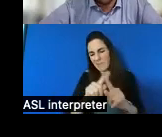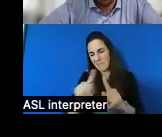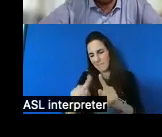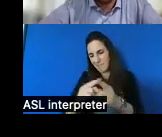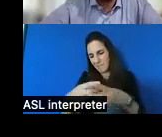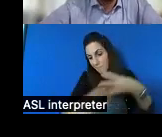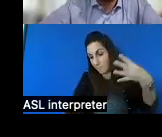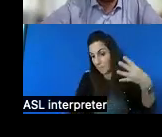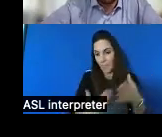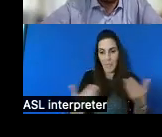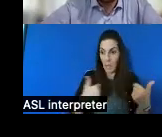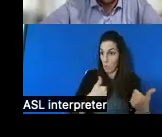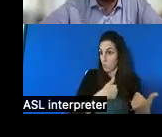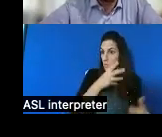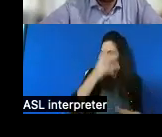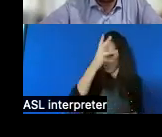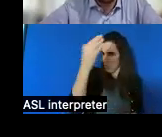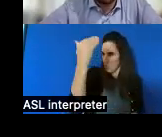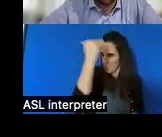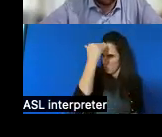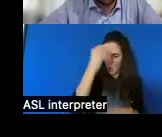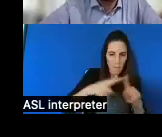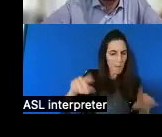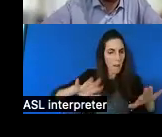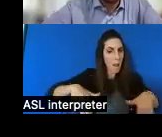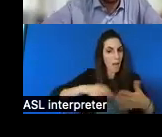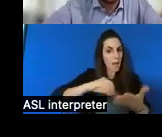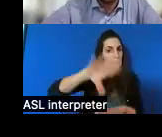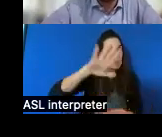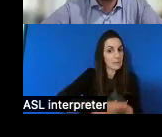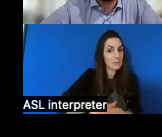know that are probably not written down somewhere and if you tried to write them down it would be